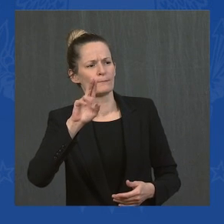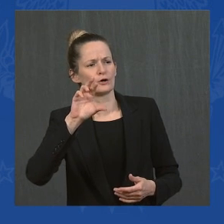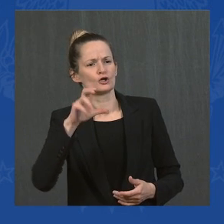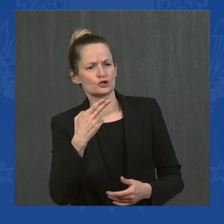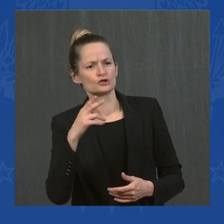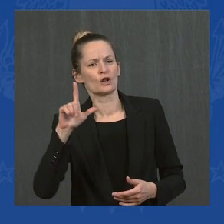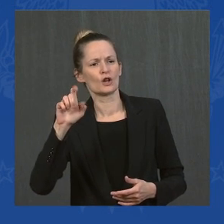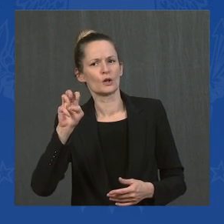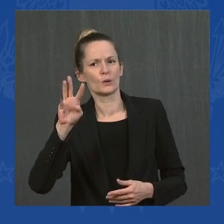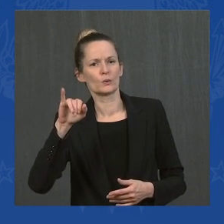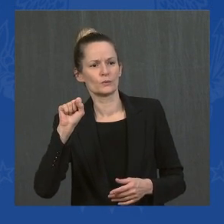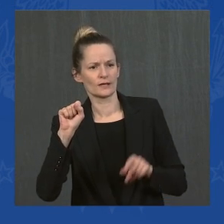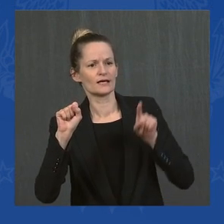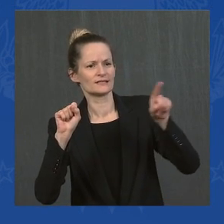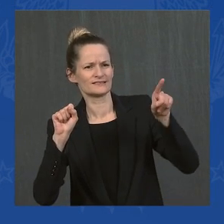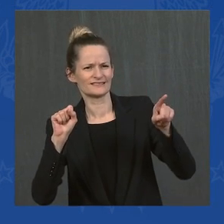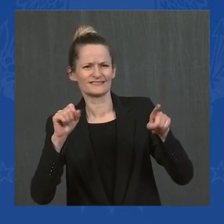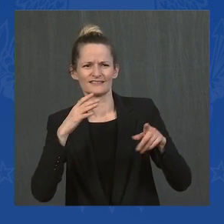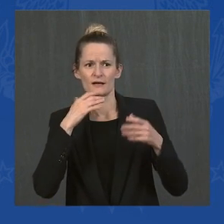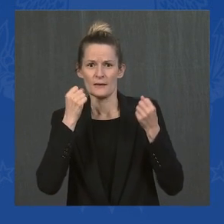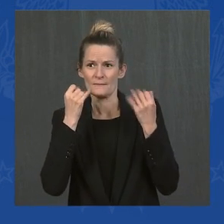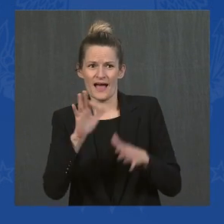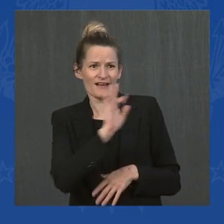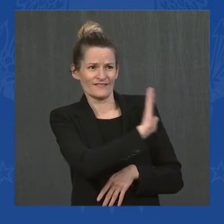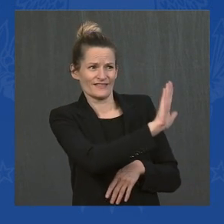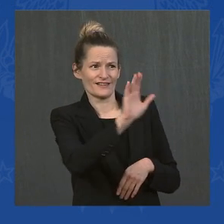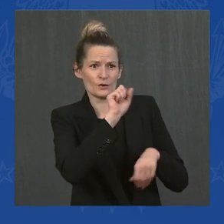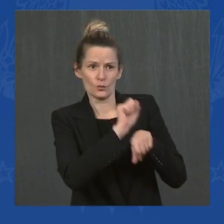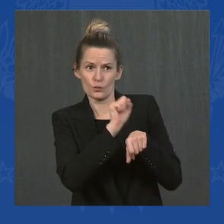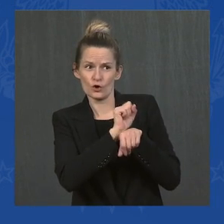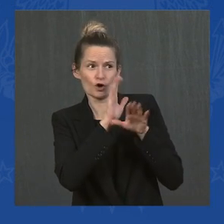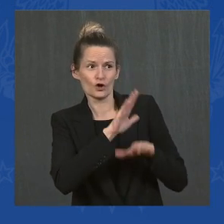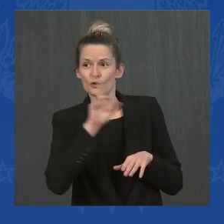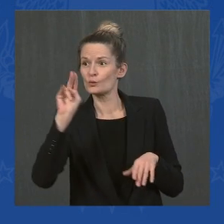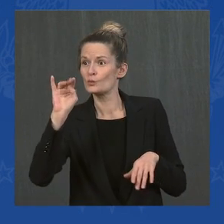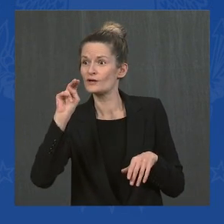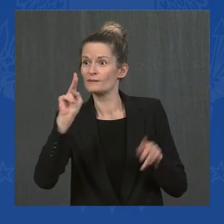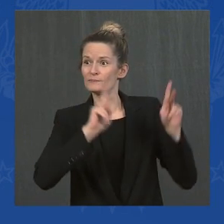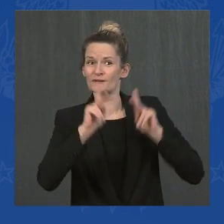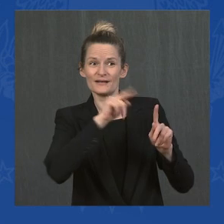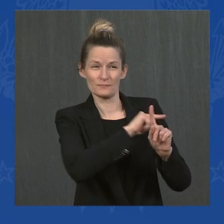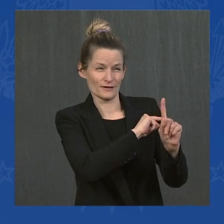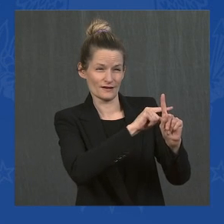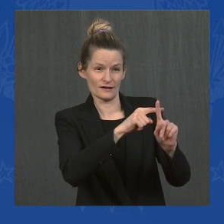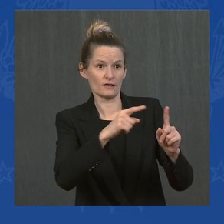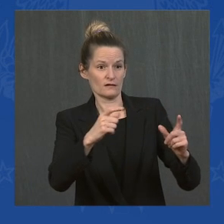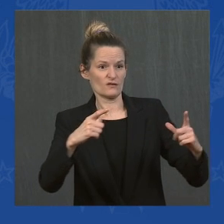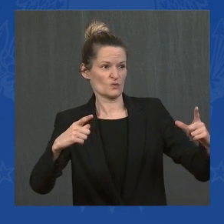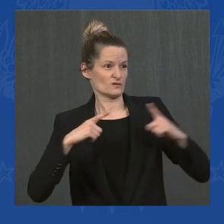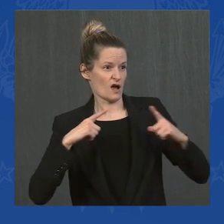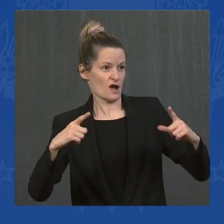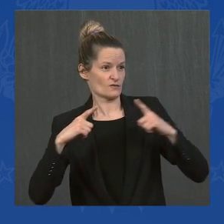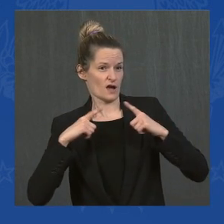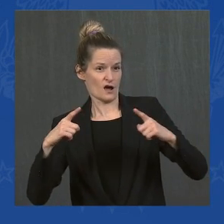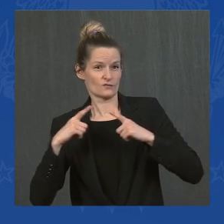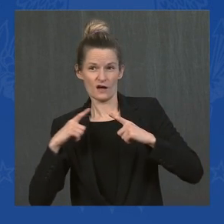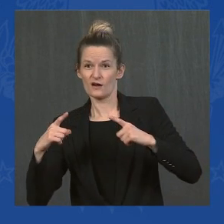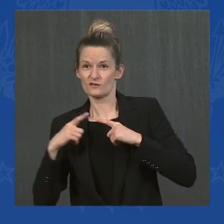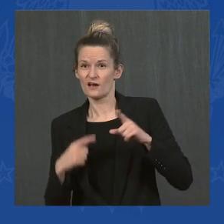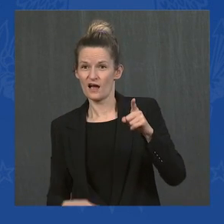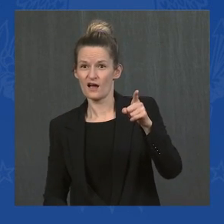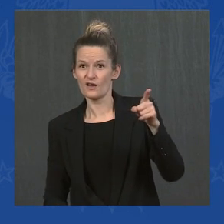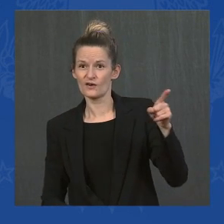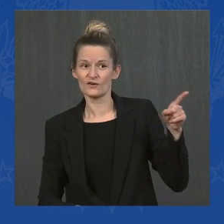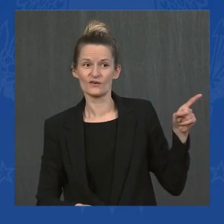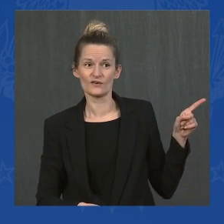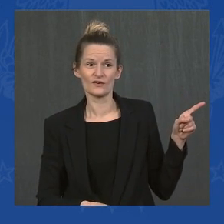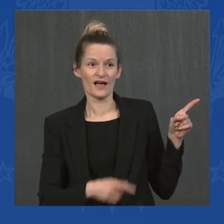they can trust that the pensions